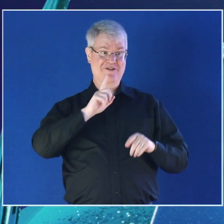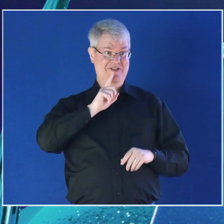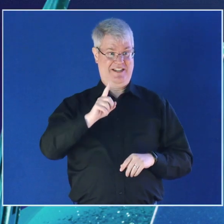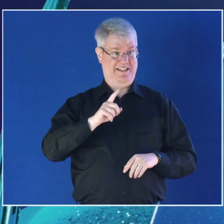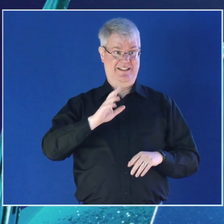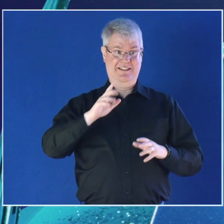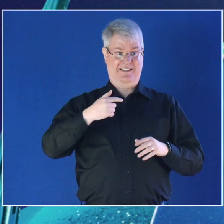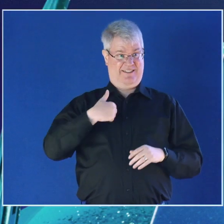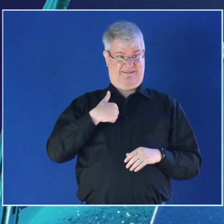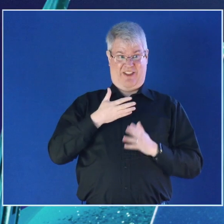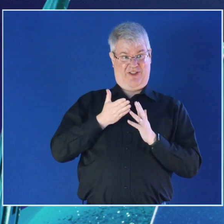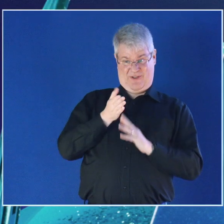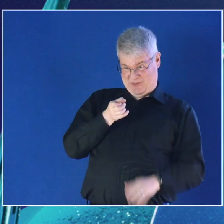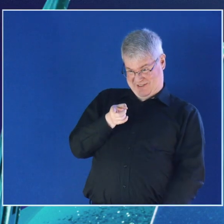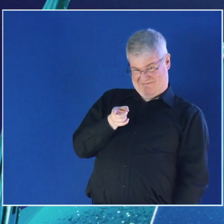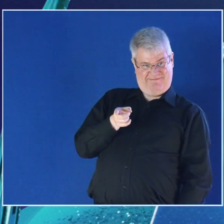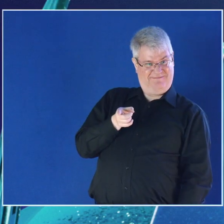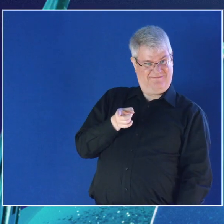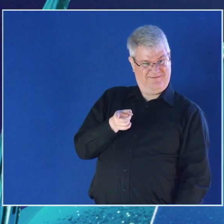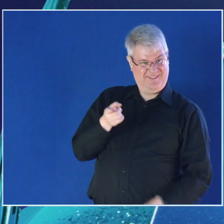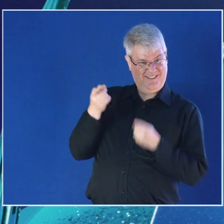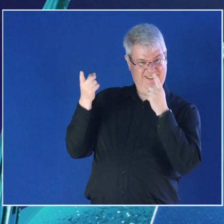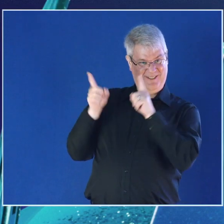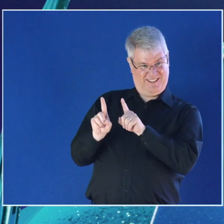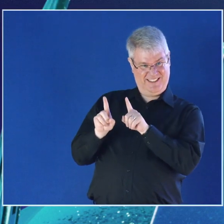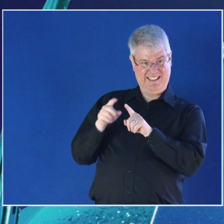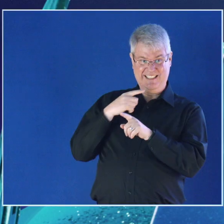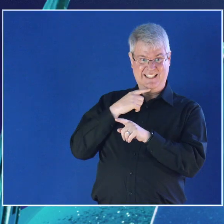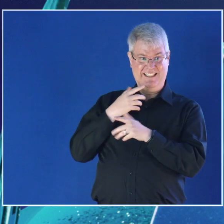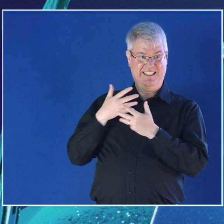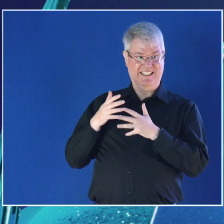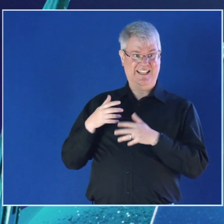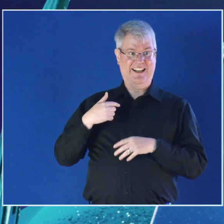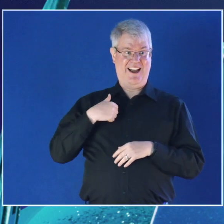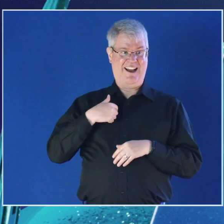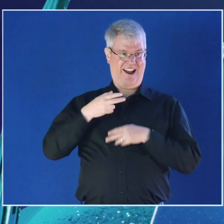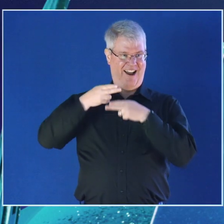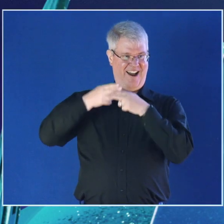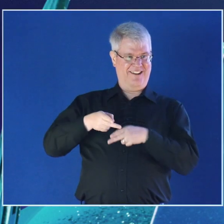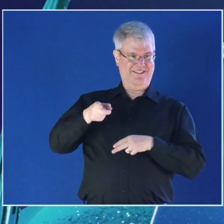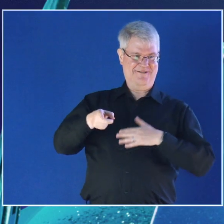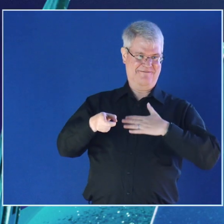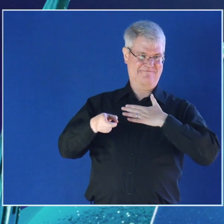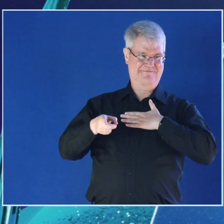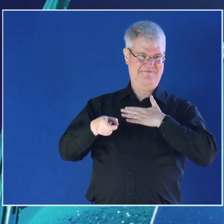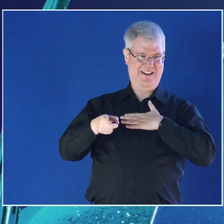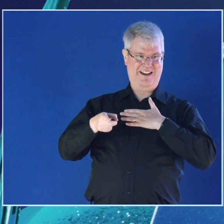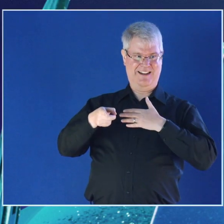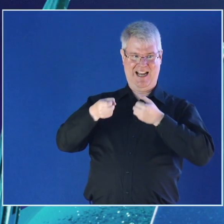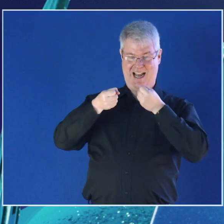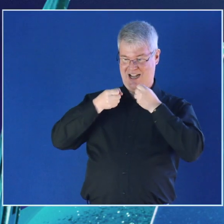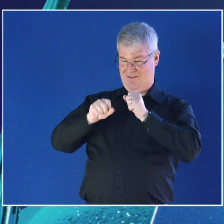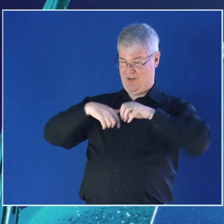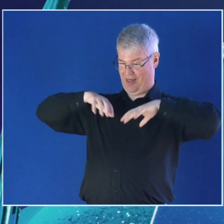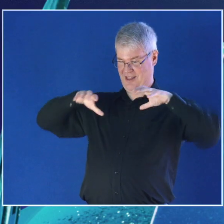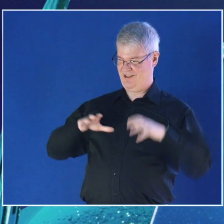Like what Clint said earlier, I call this a return on effort. I'm able to do a number of prompts